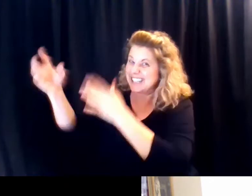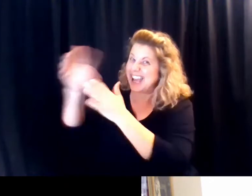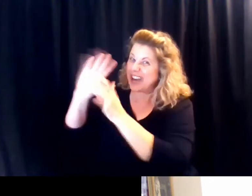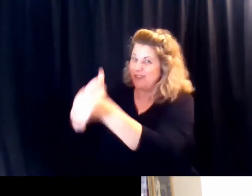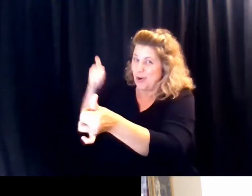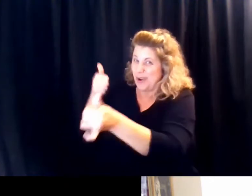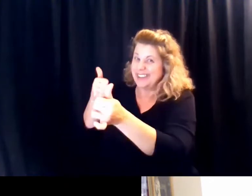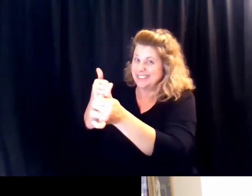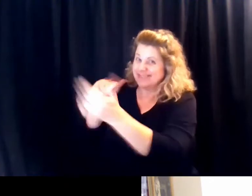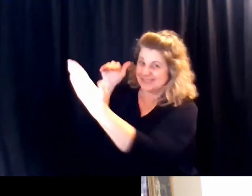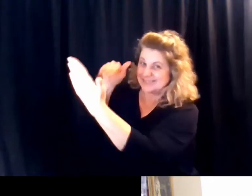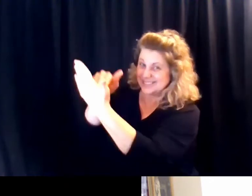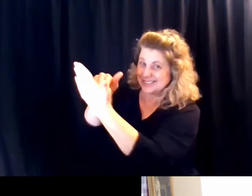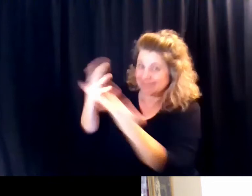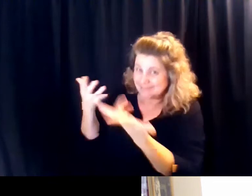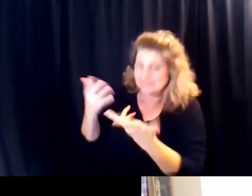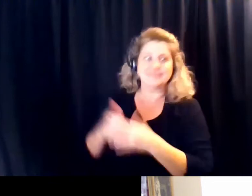Judith Heumann: So for me, it's